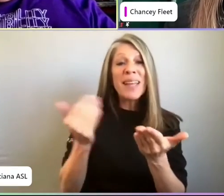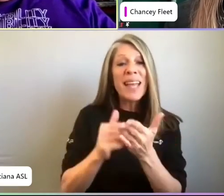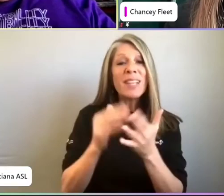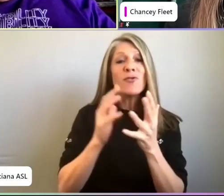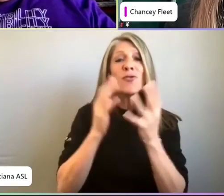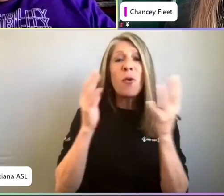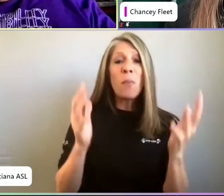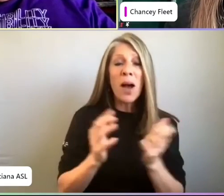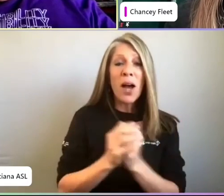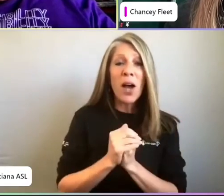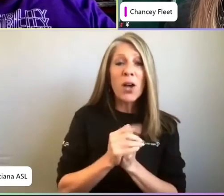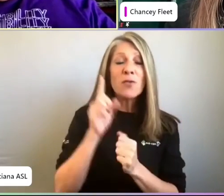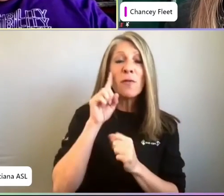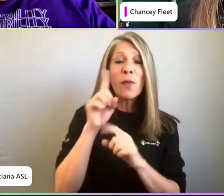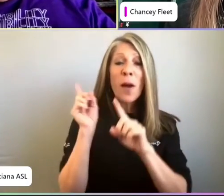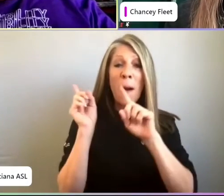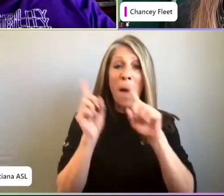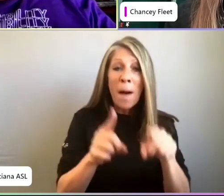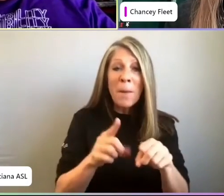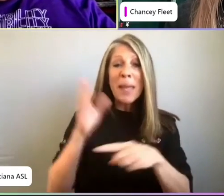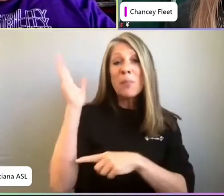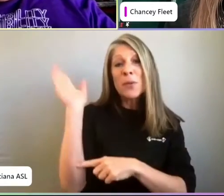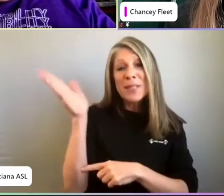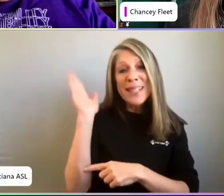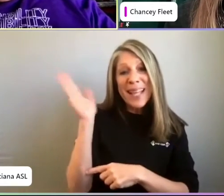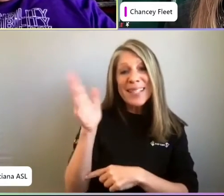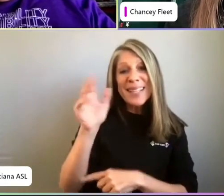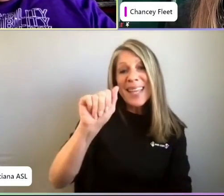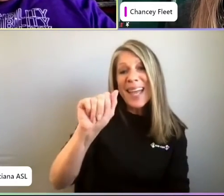session itself period so I invite you all to go there as